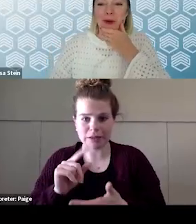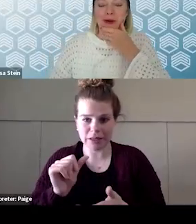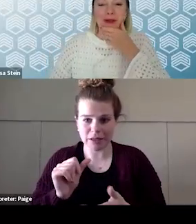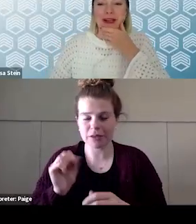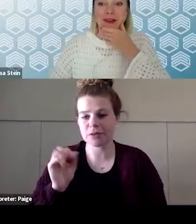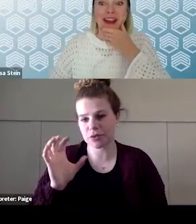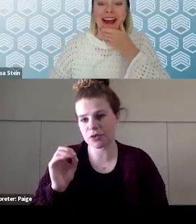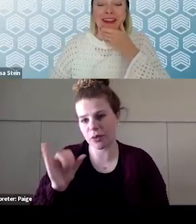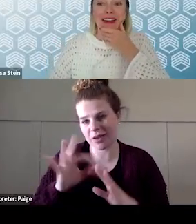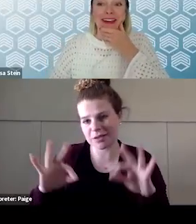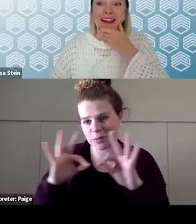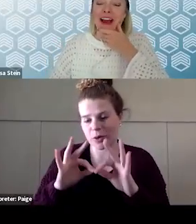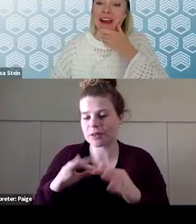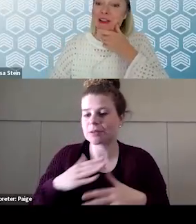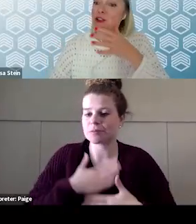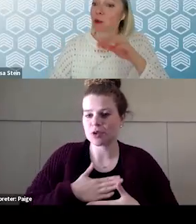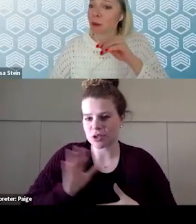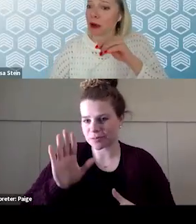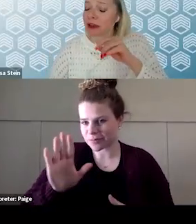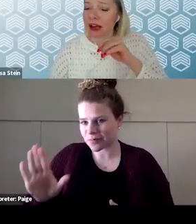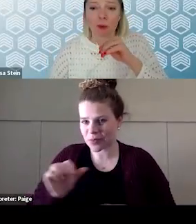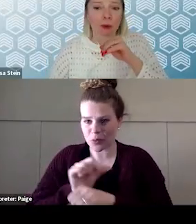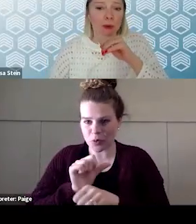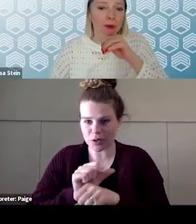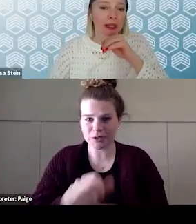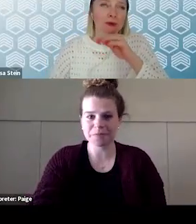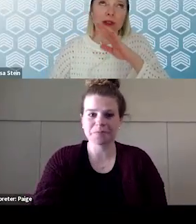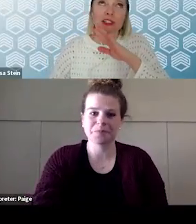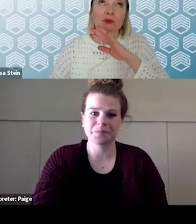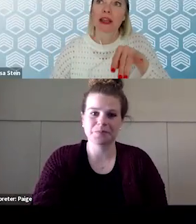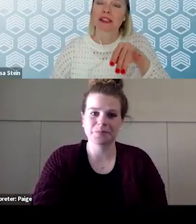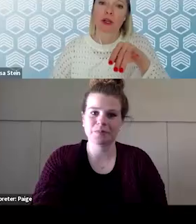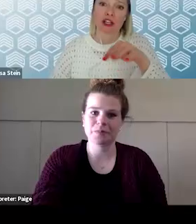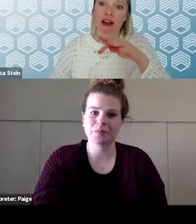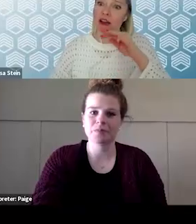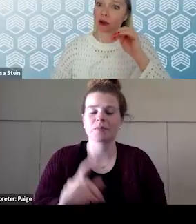that you both are doing on that. And... So, yeah, we'll end with just one last question.